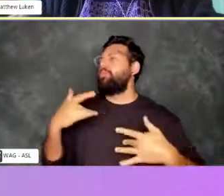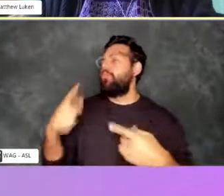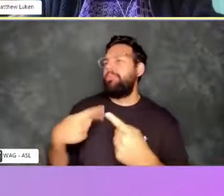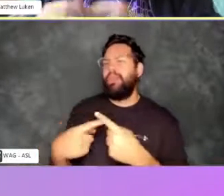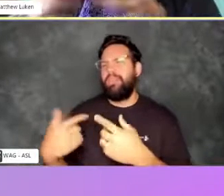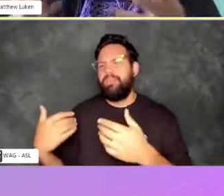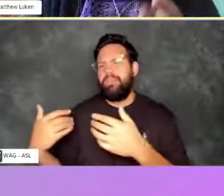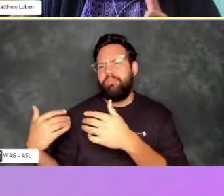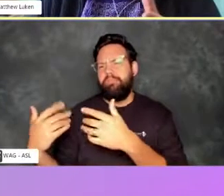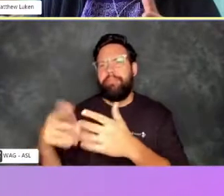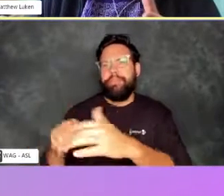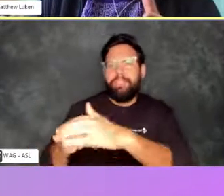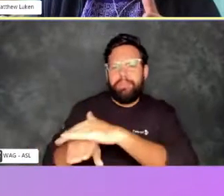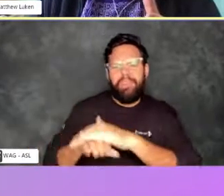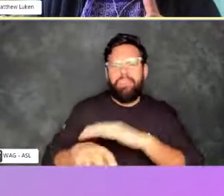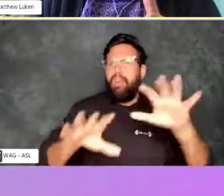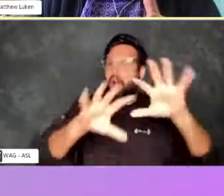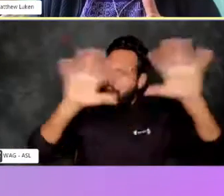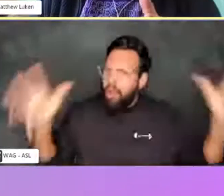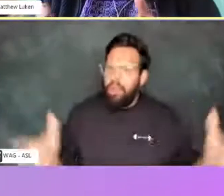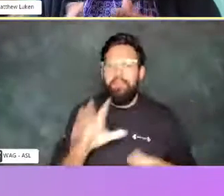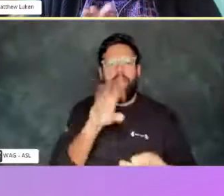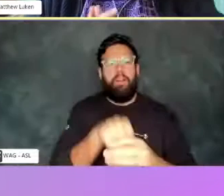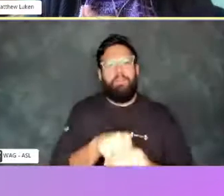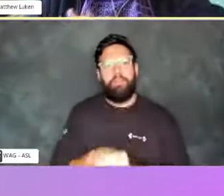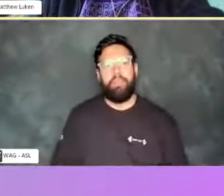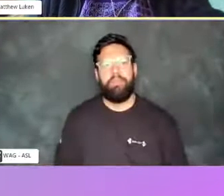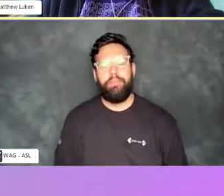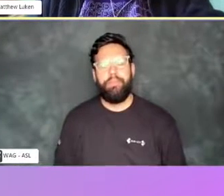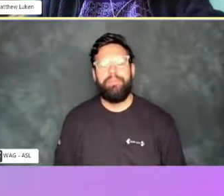everyone has a role in accessibility, no one is